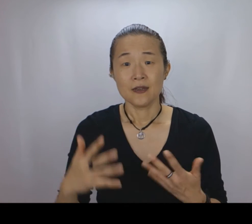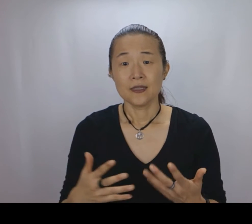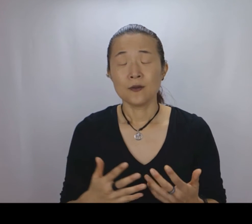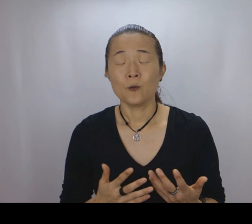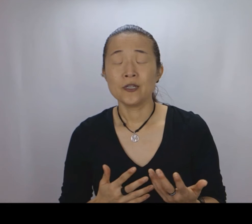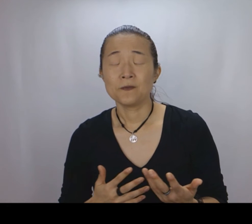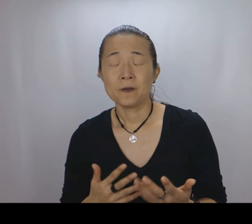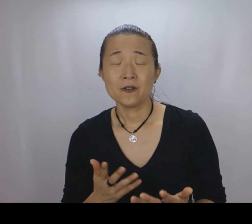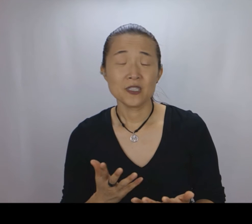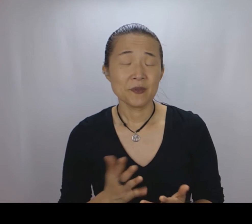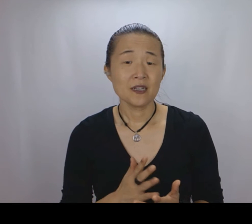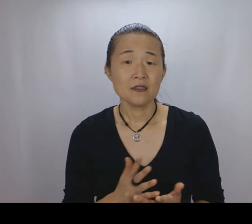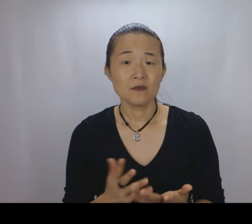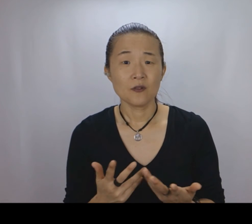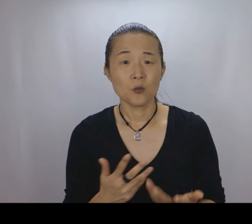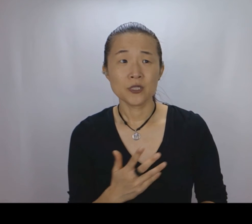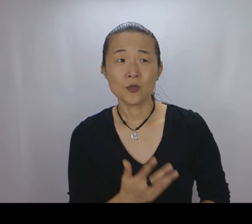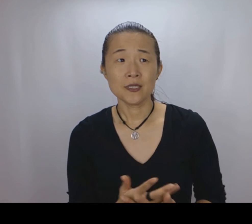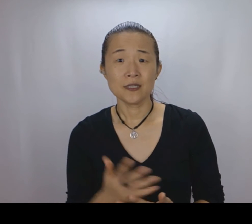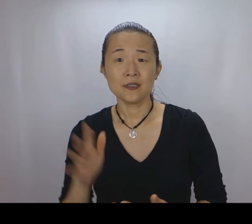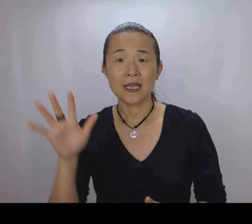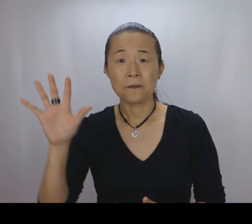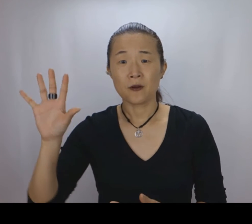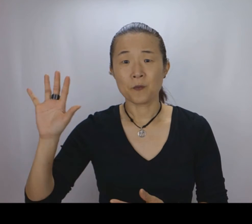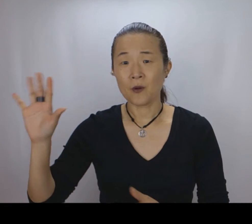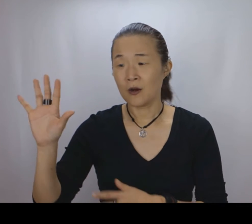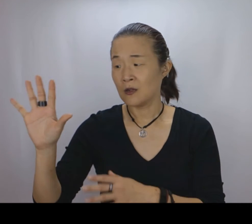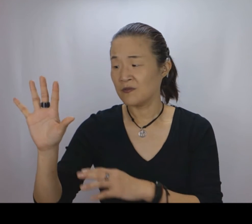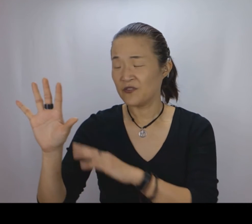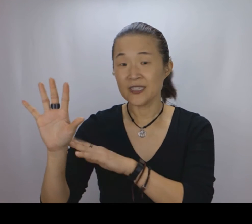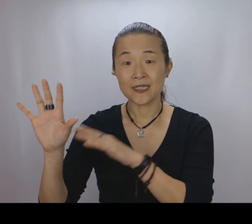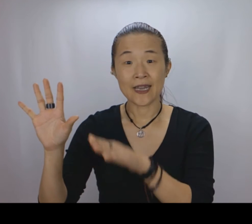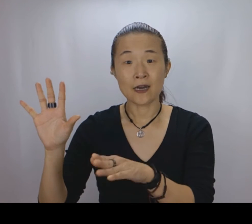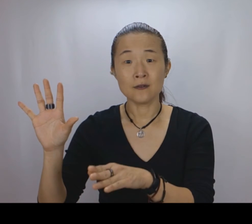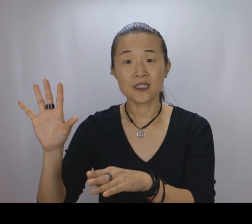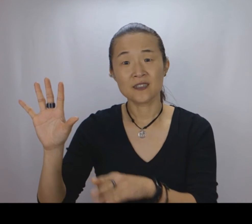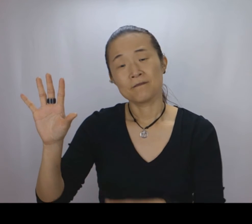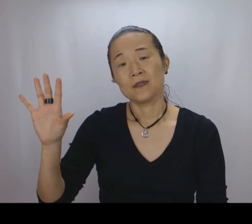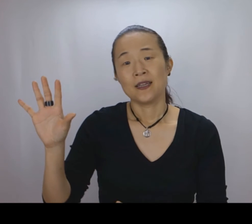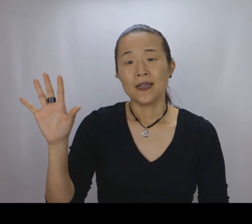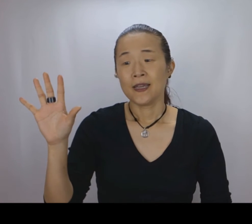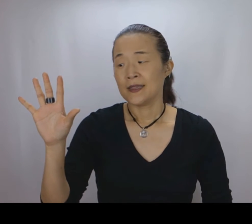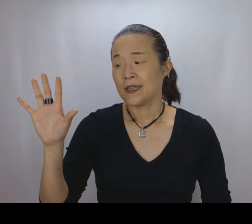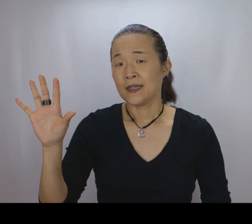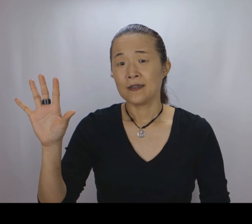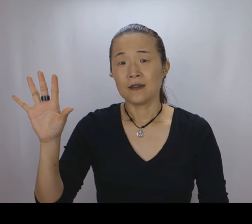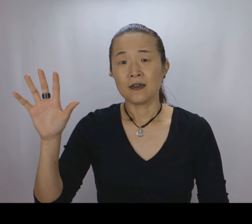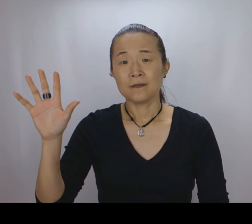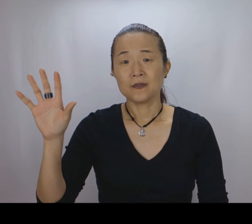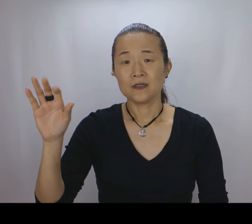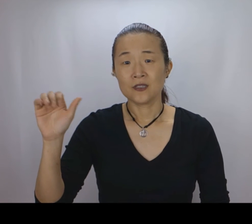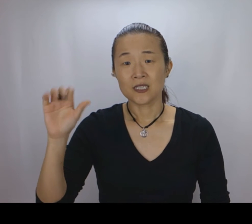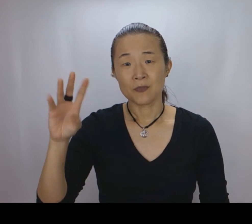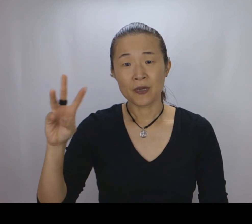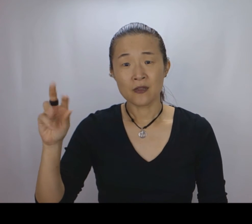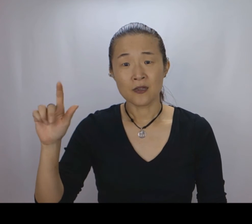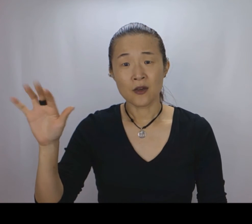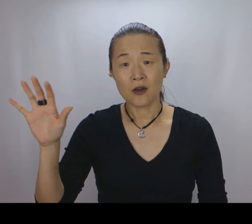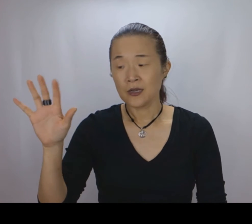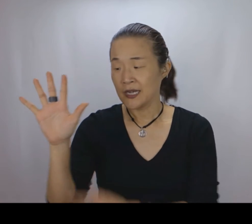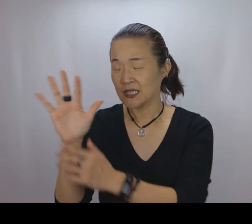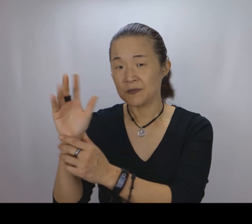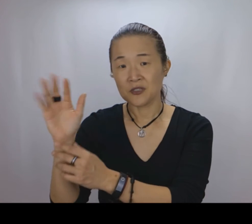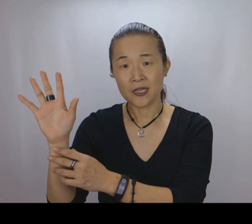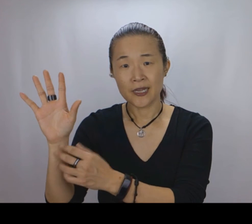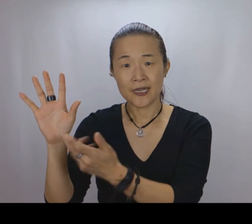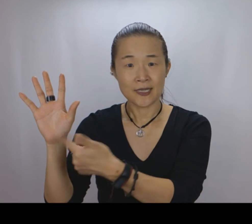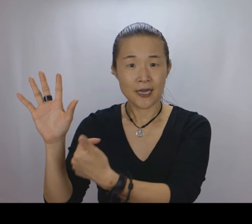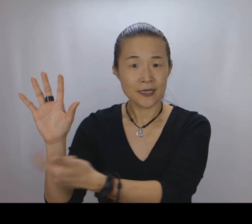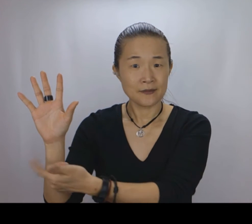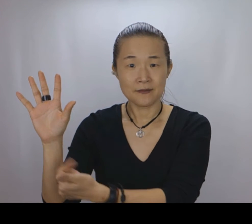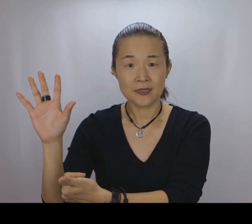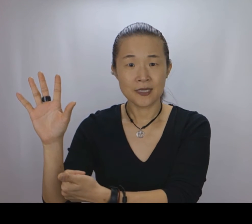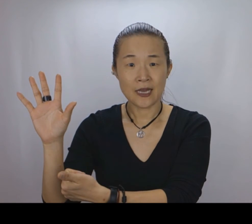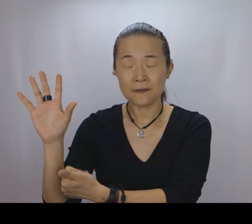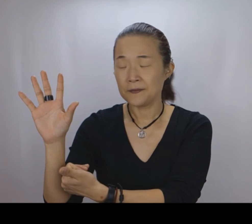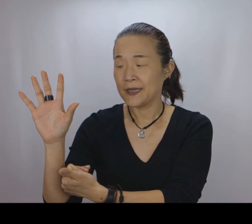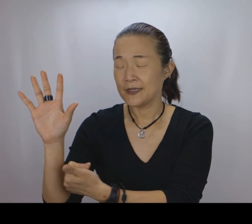So, when you fingerspell what you want to do is have your palm facing out, and then just spell along as smoothly as I did the alphabet.